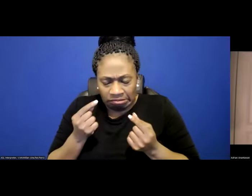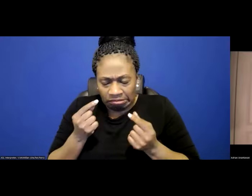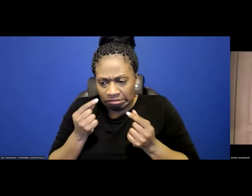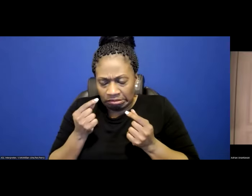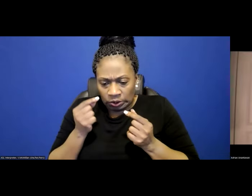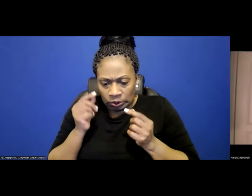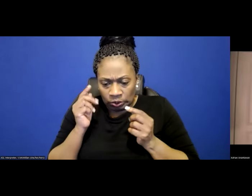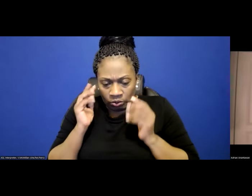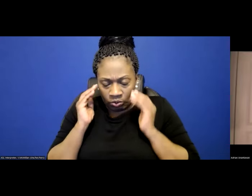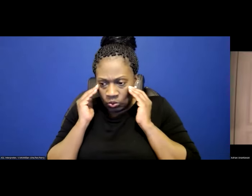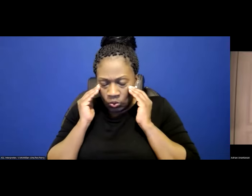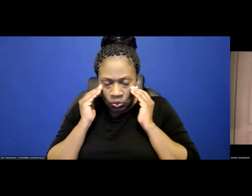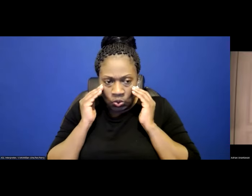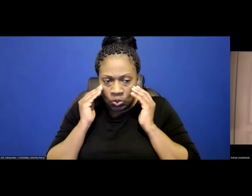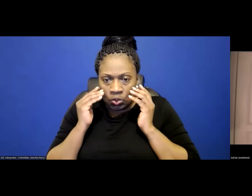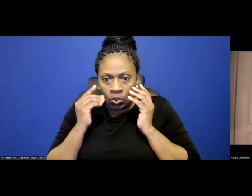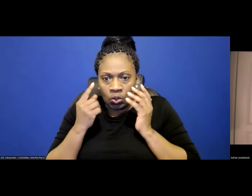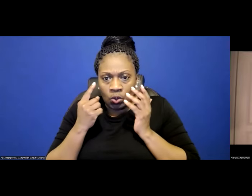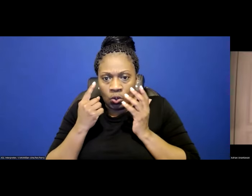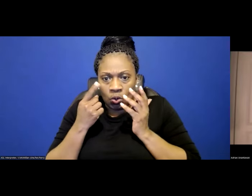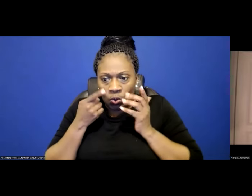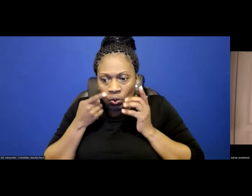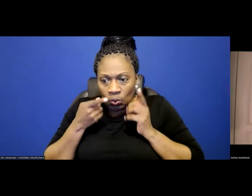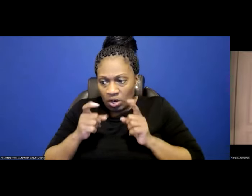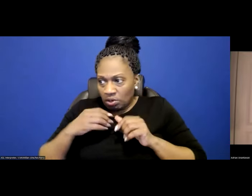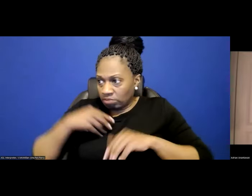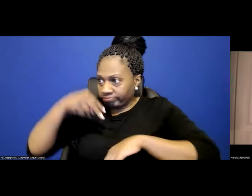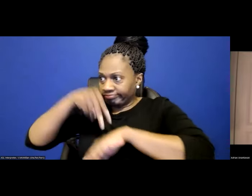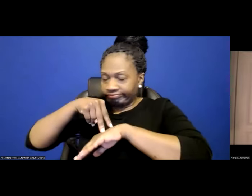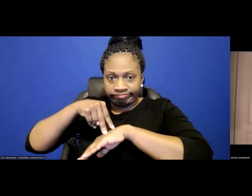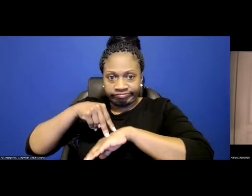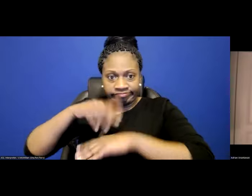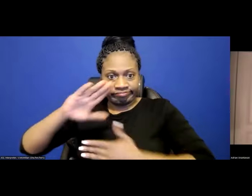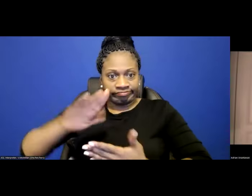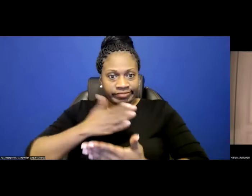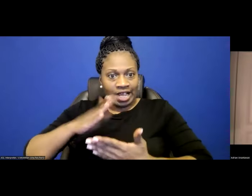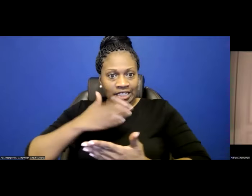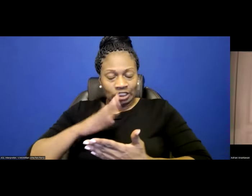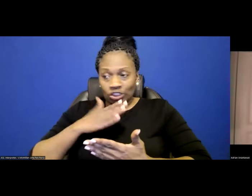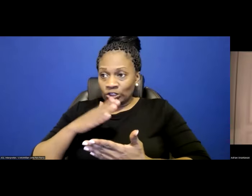once we're on the concert stage 'cause we are disclosing our souls, essentially. That's what it is.